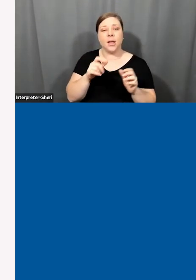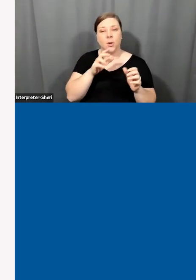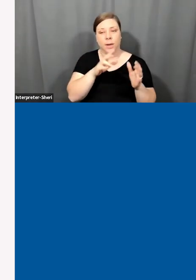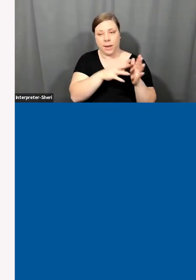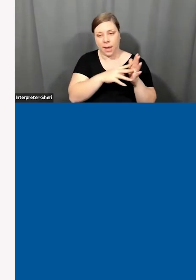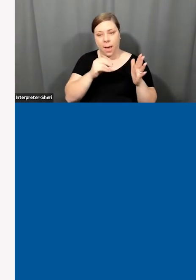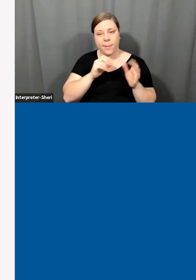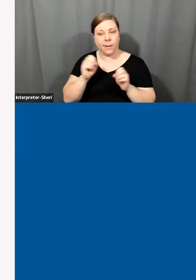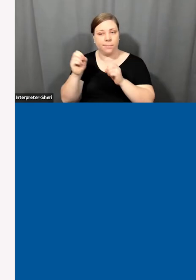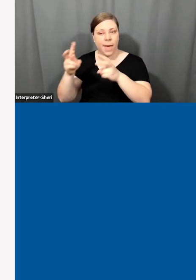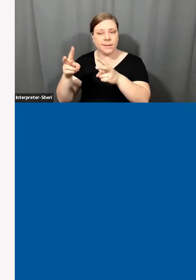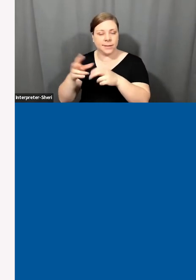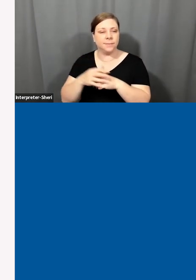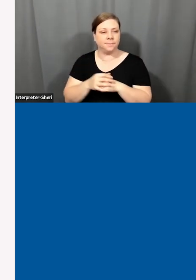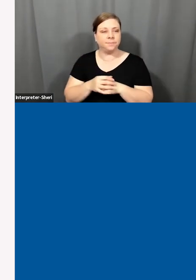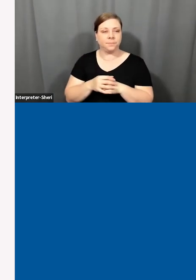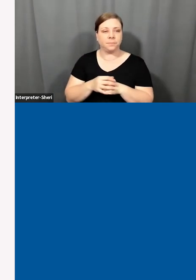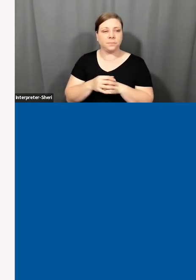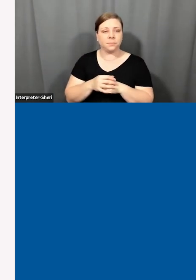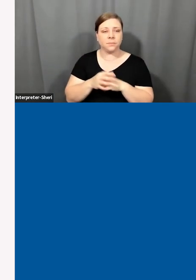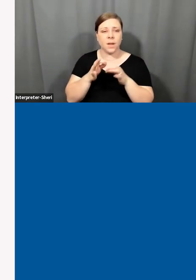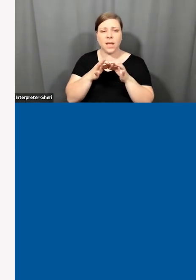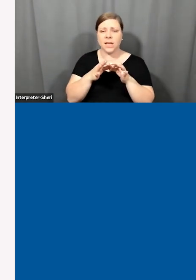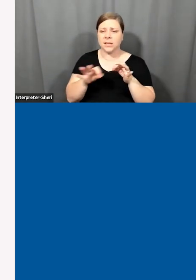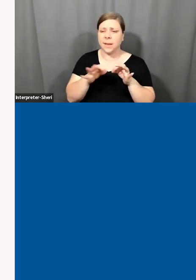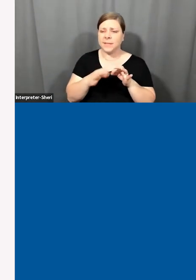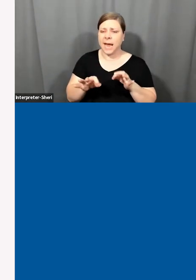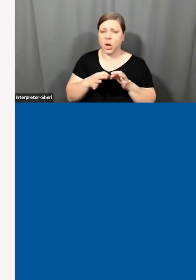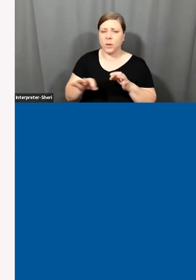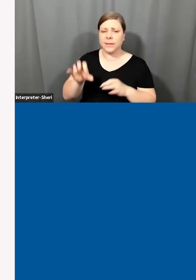subtitles are your SRT files that you would upload